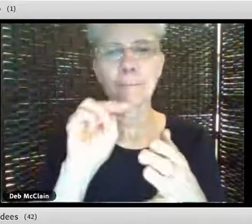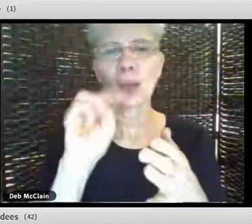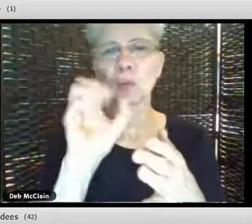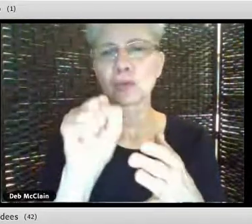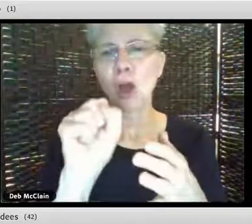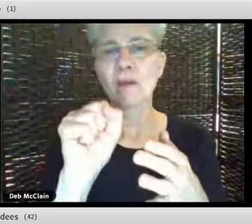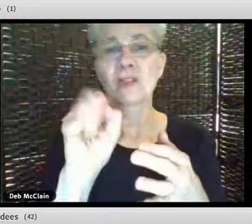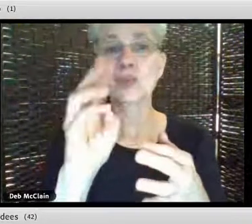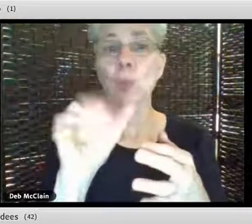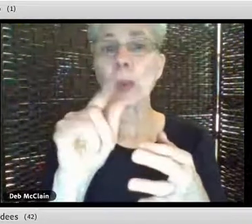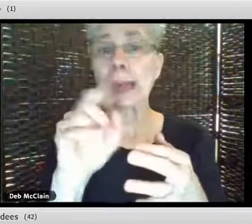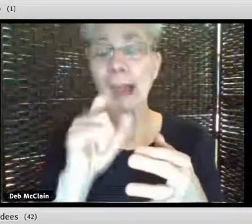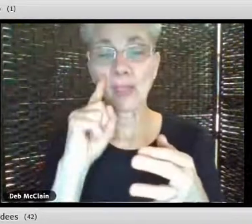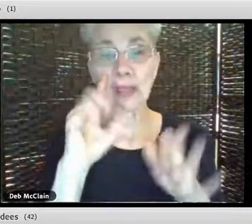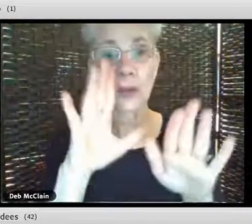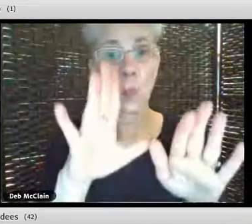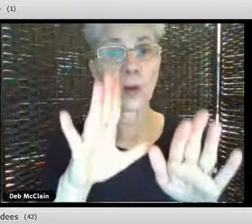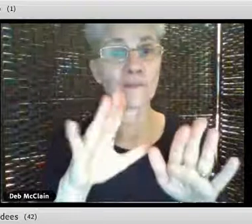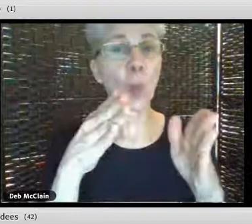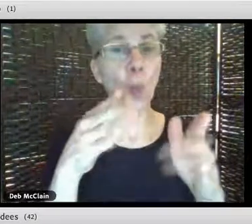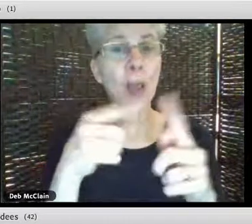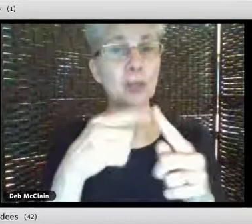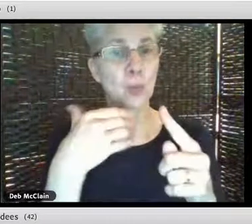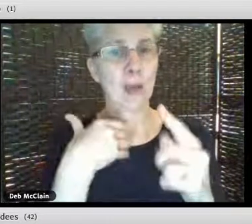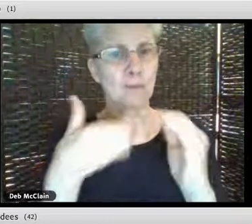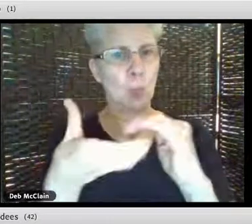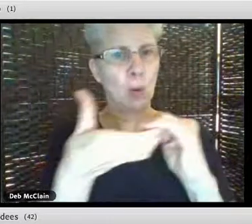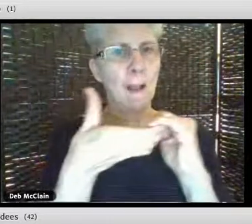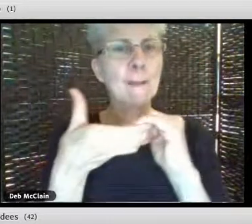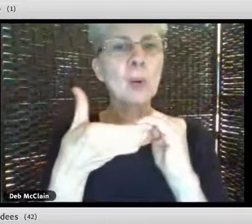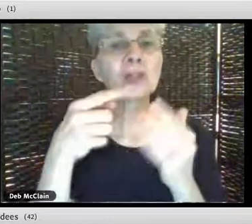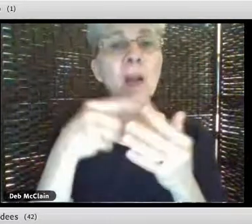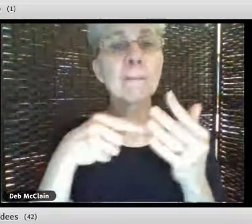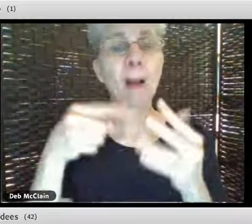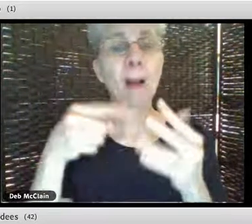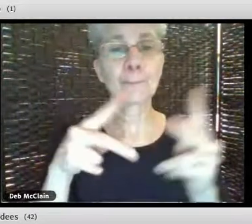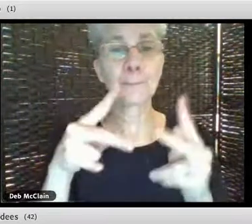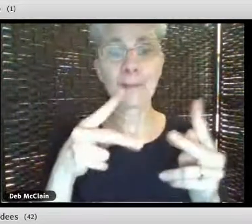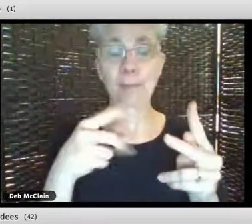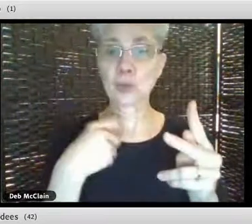to have collaboration among people, so I think it's a fantastic tool for libraries to know about,